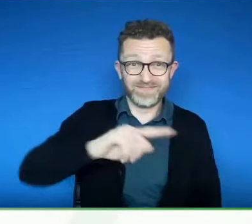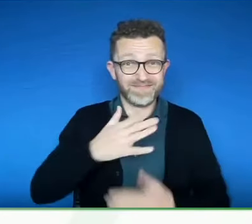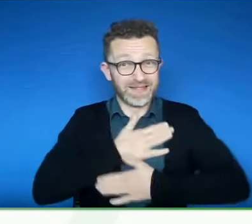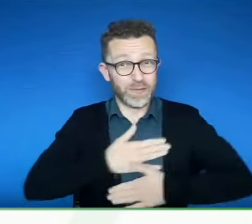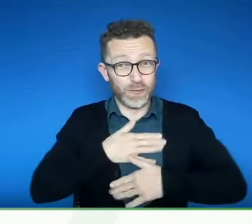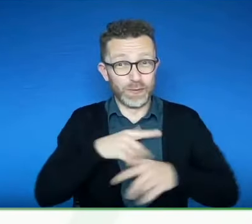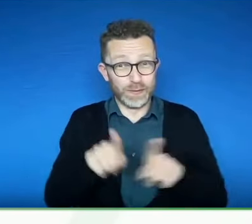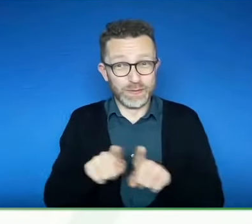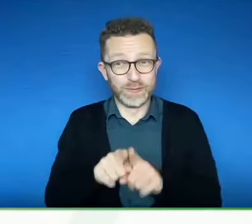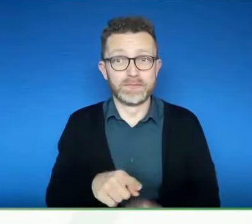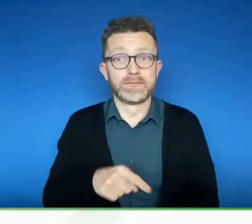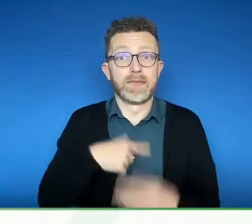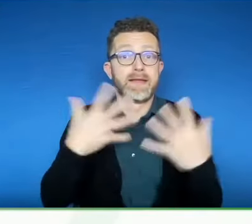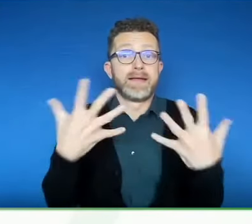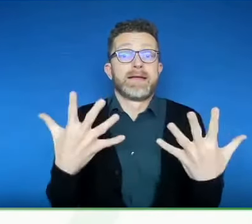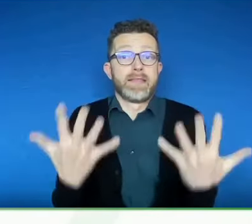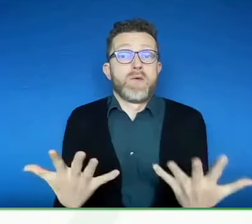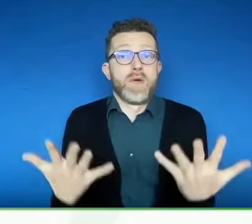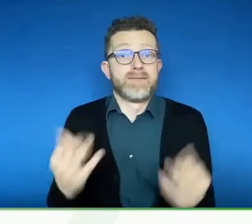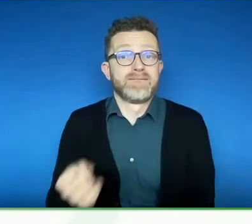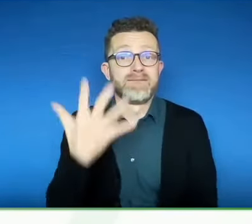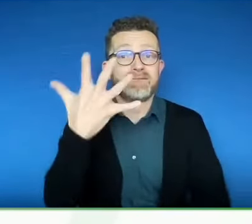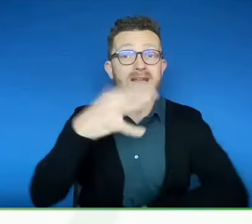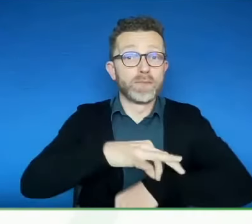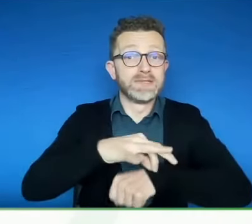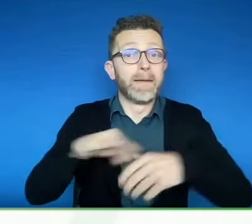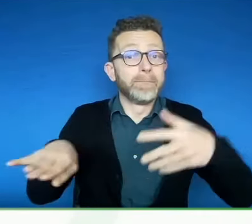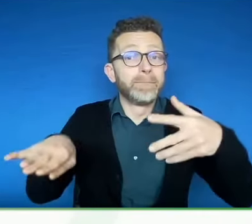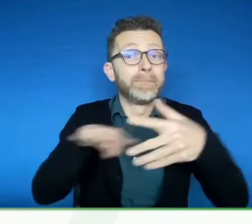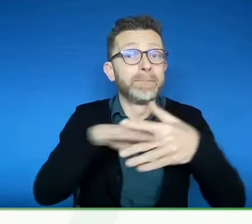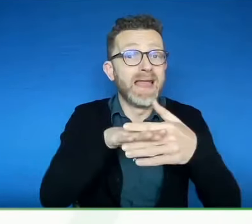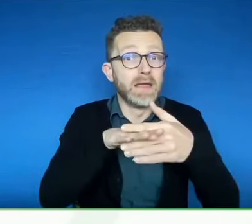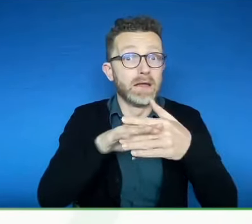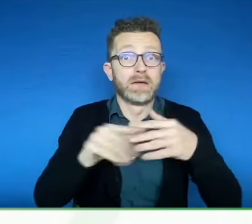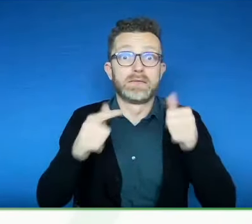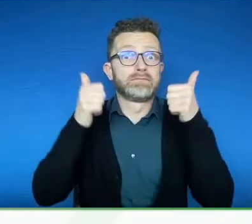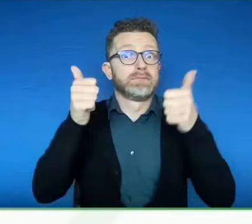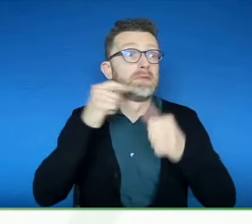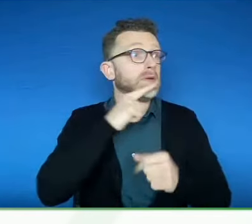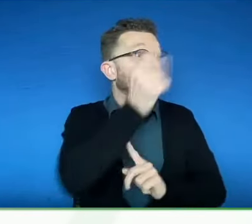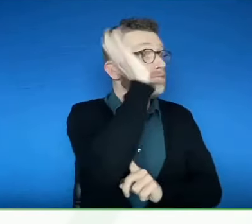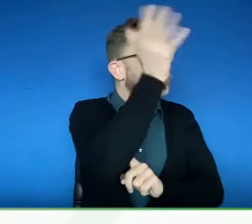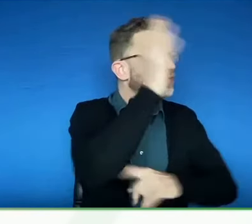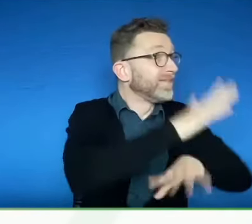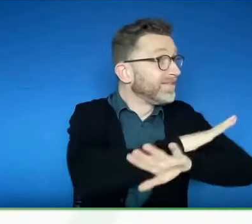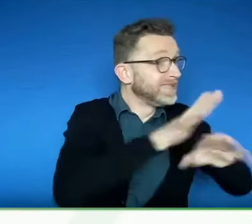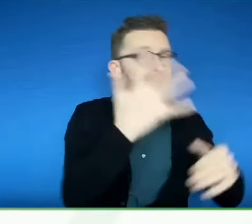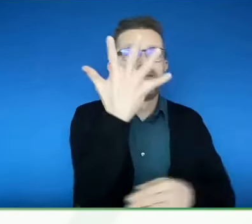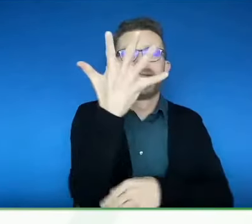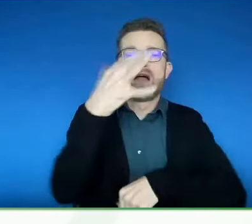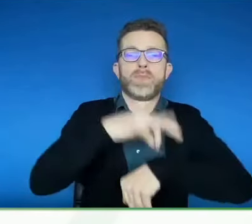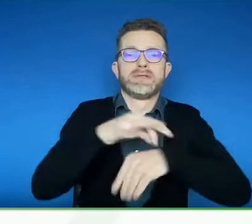So yes, thank you everyone, thank you interpreters, thank you to